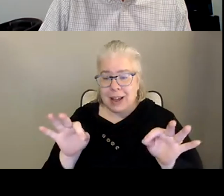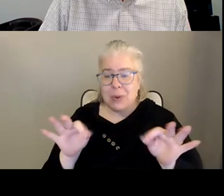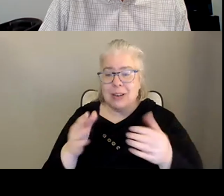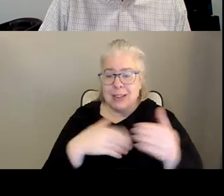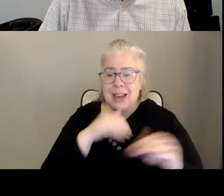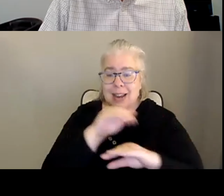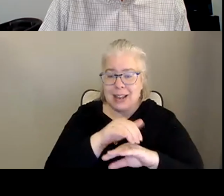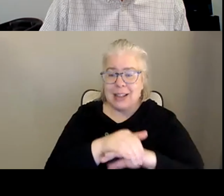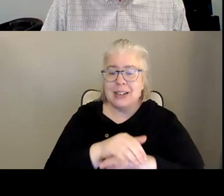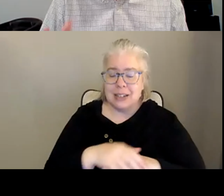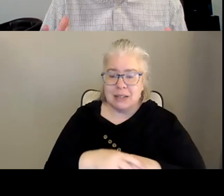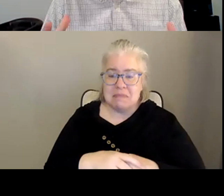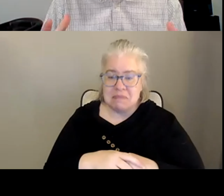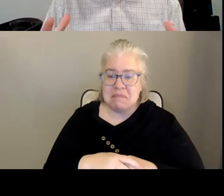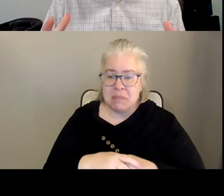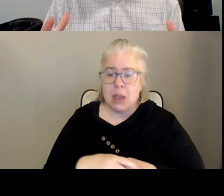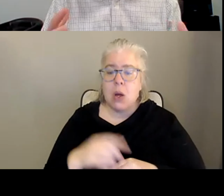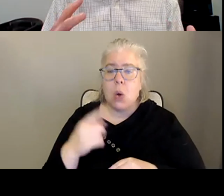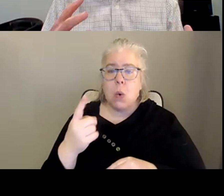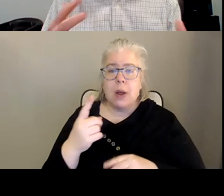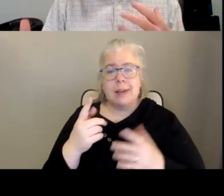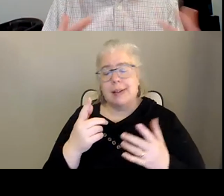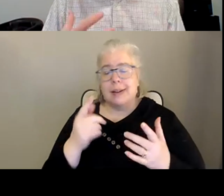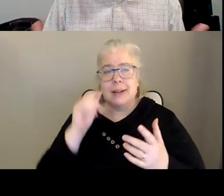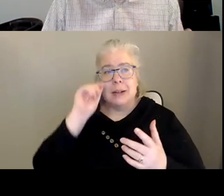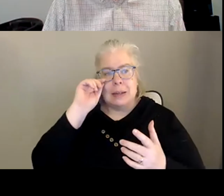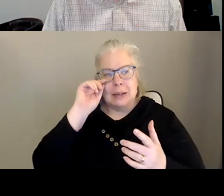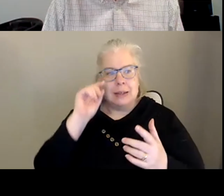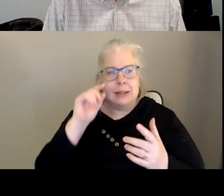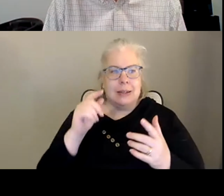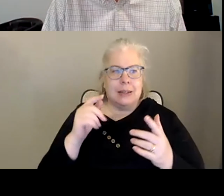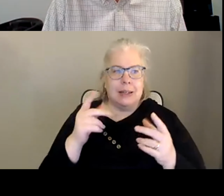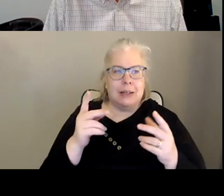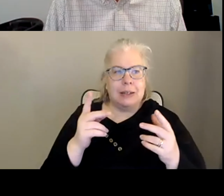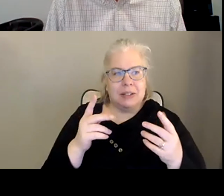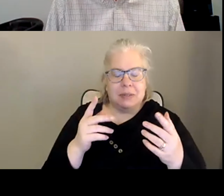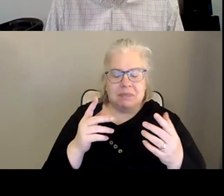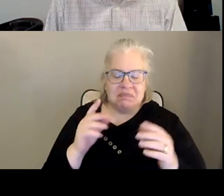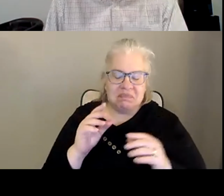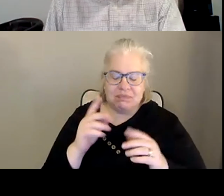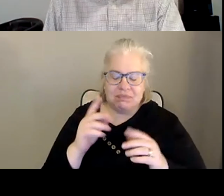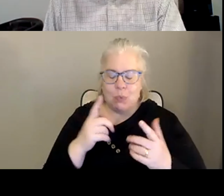And one of the kind of quick gut checks that they've shared with me that I've been sharing with clients